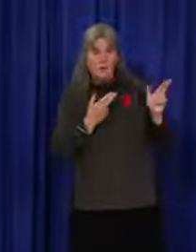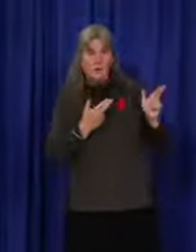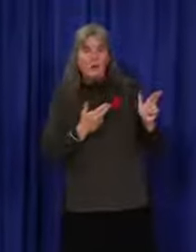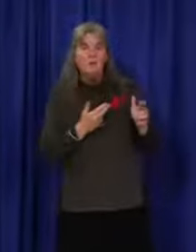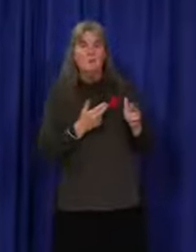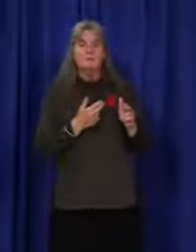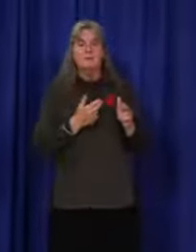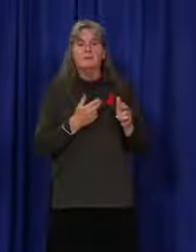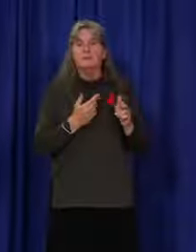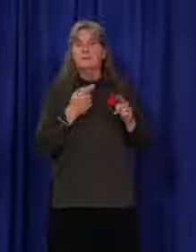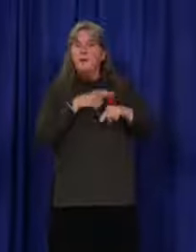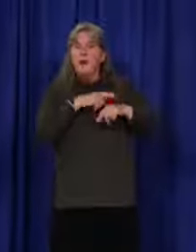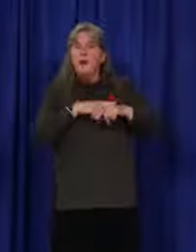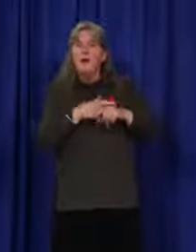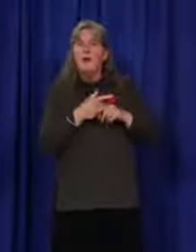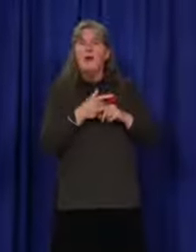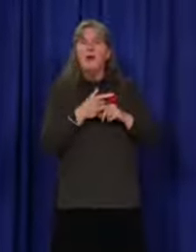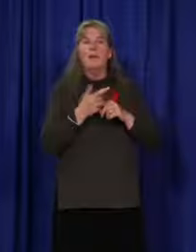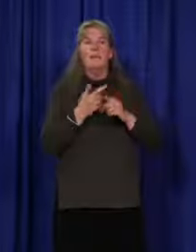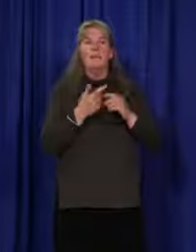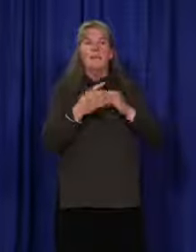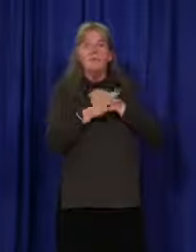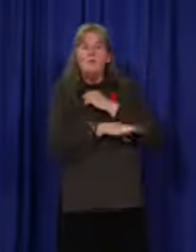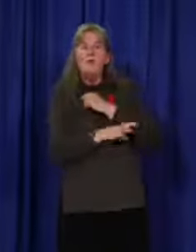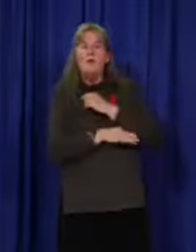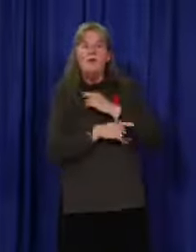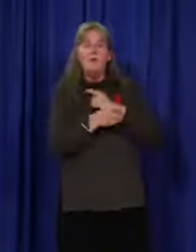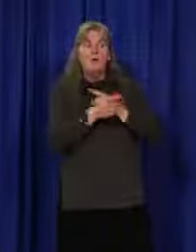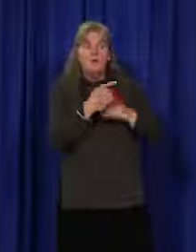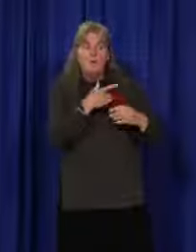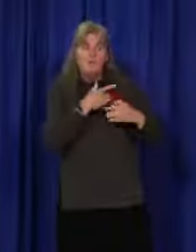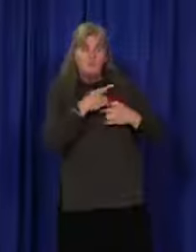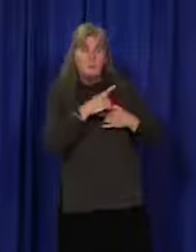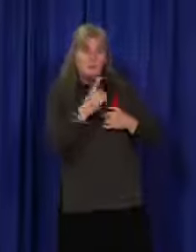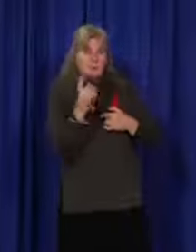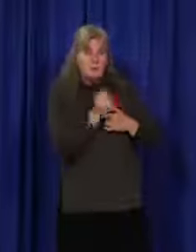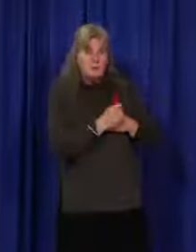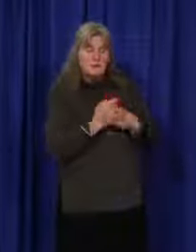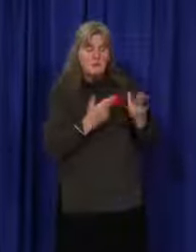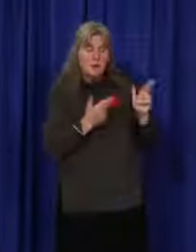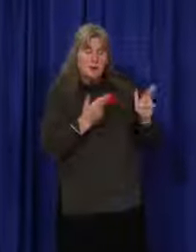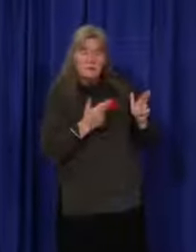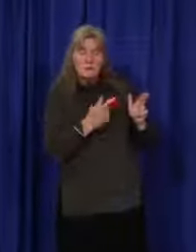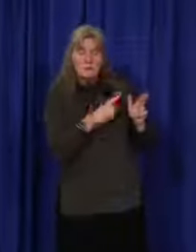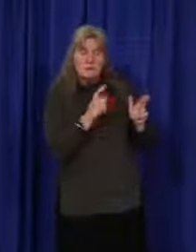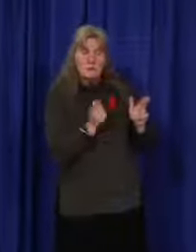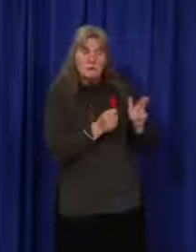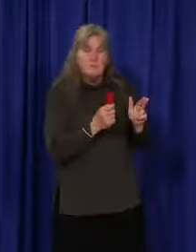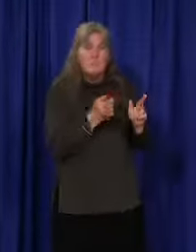And again we may see a future where we -- if we move away from